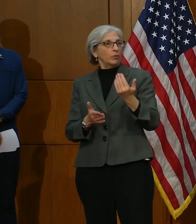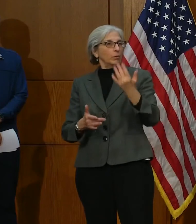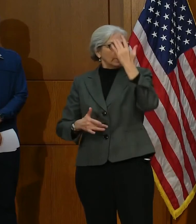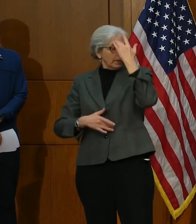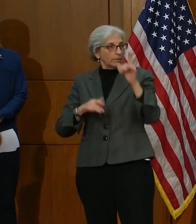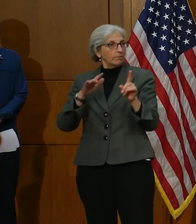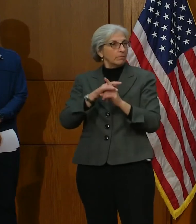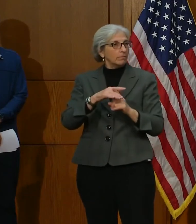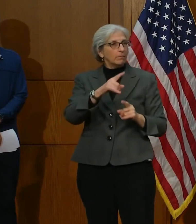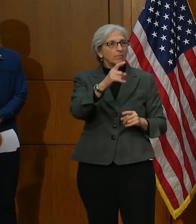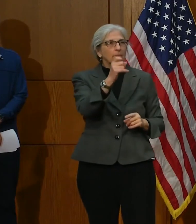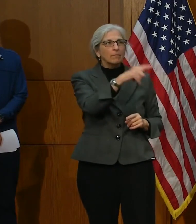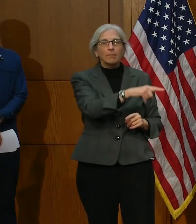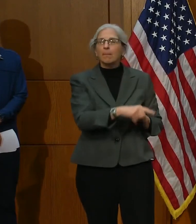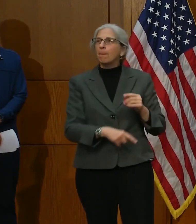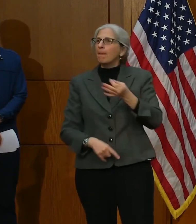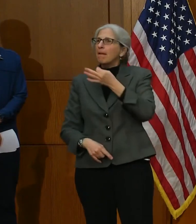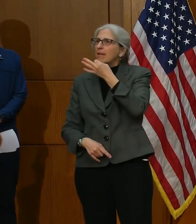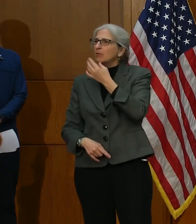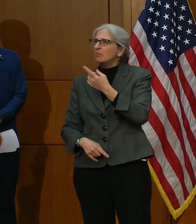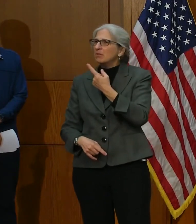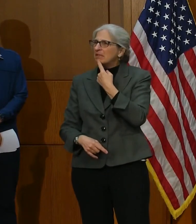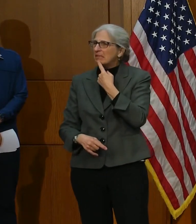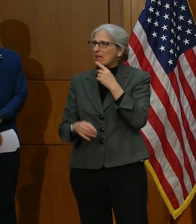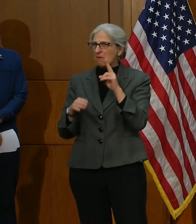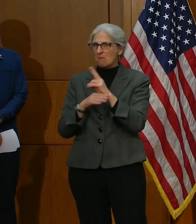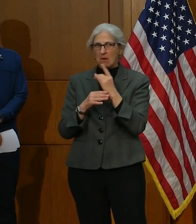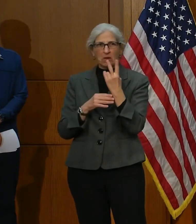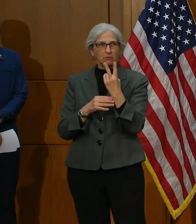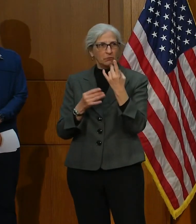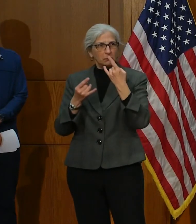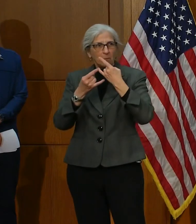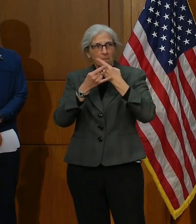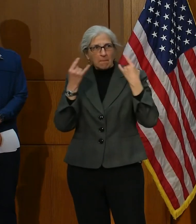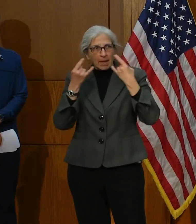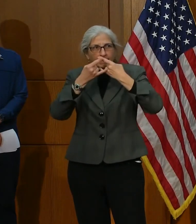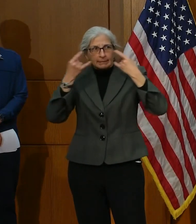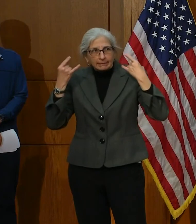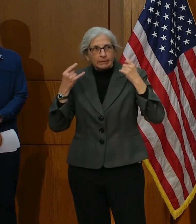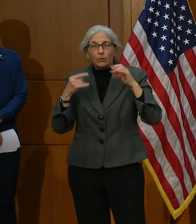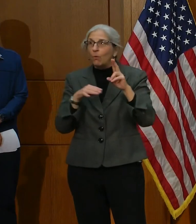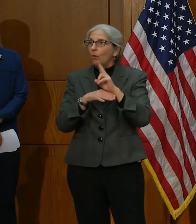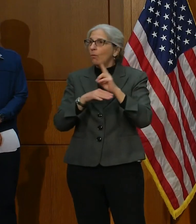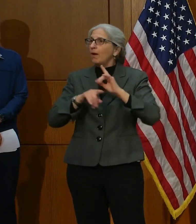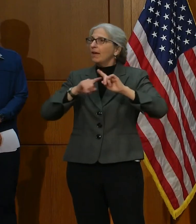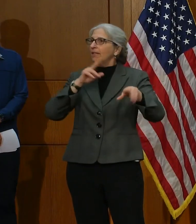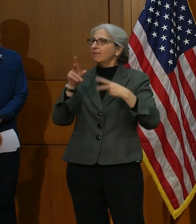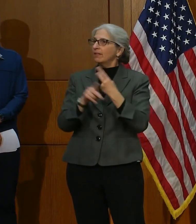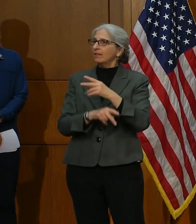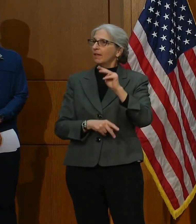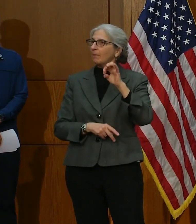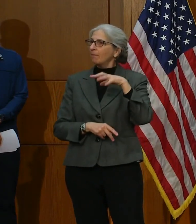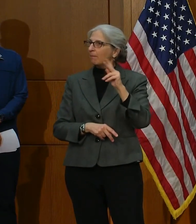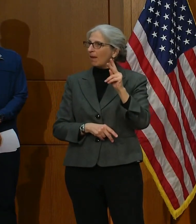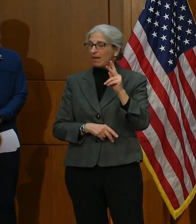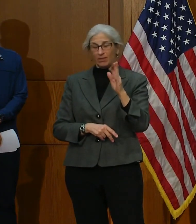NEEDED. WE'RE TWO MASKS, OR